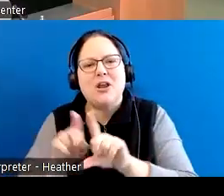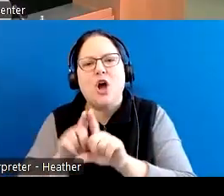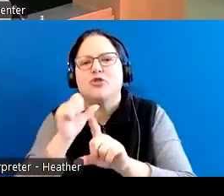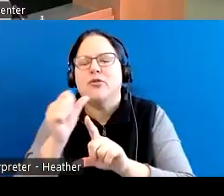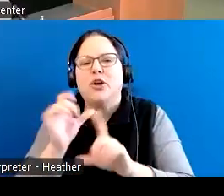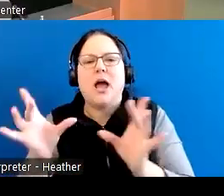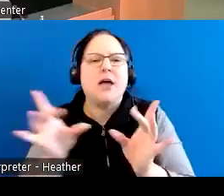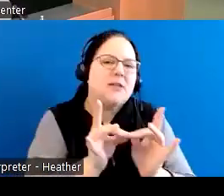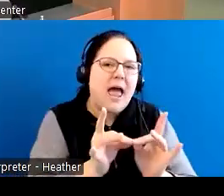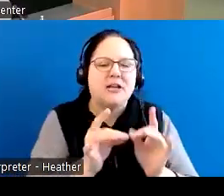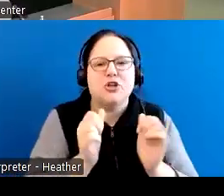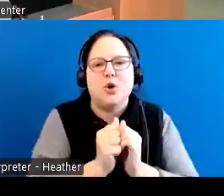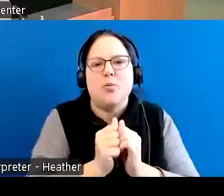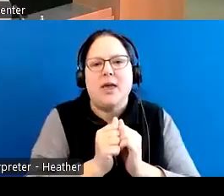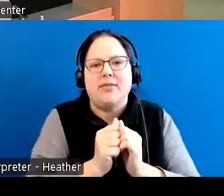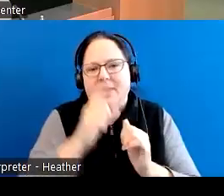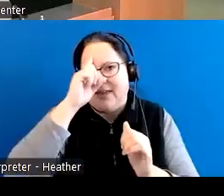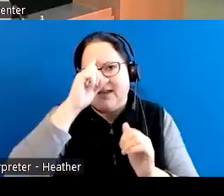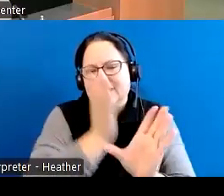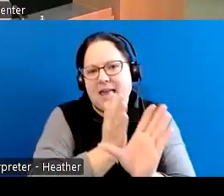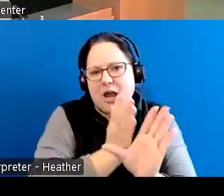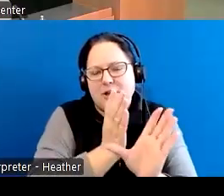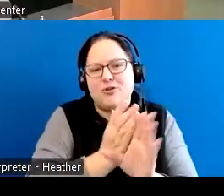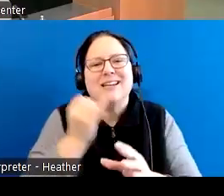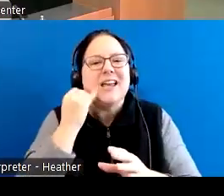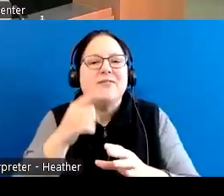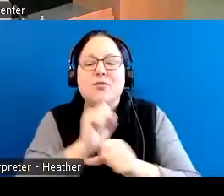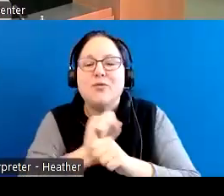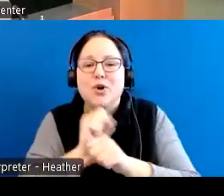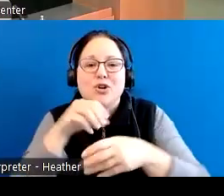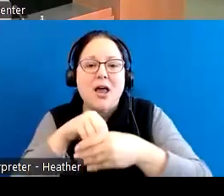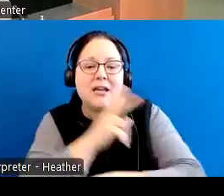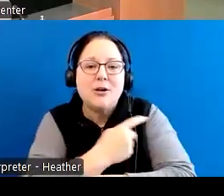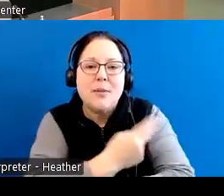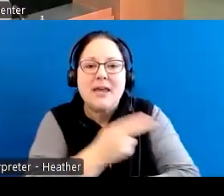psychiatric millu. I think any of us who have worked on an inpatient unit know that there are